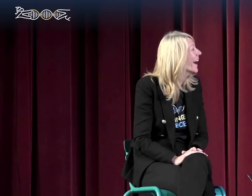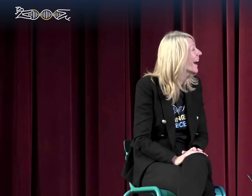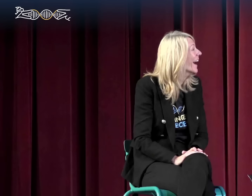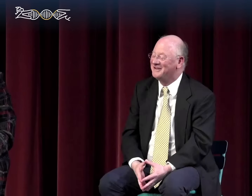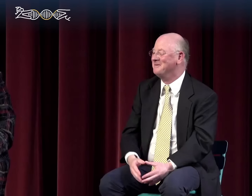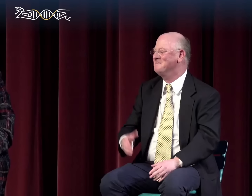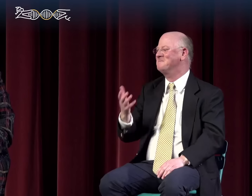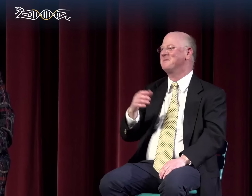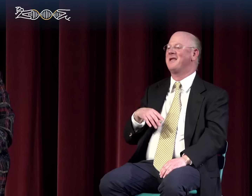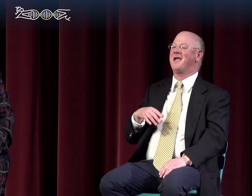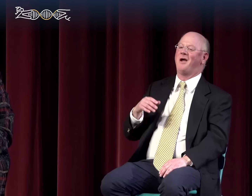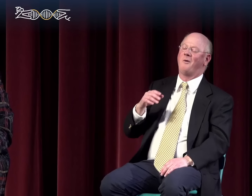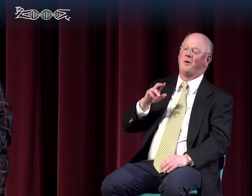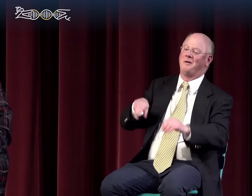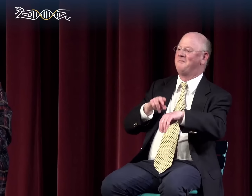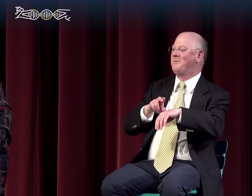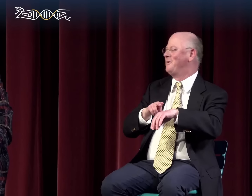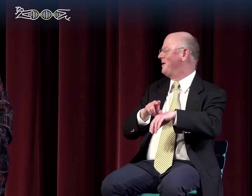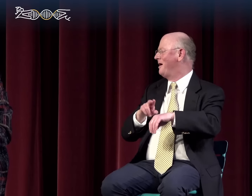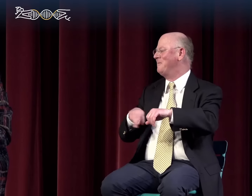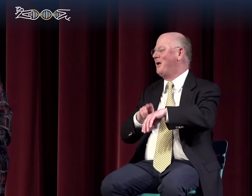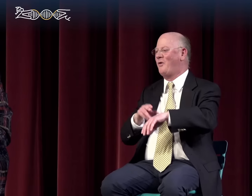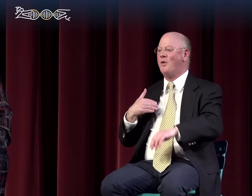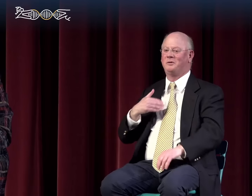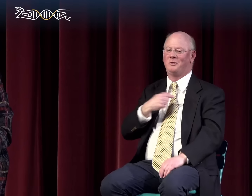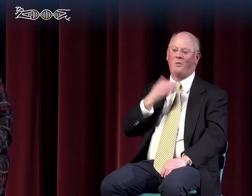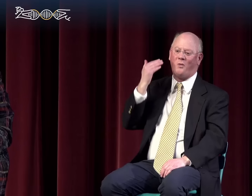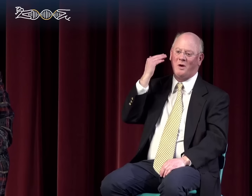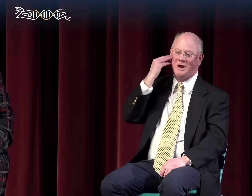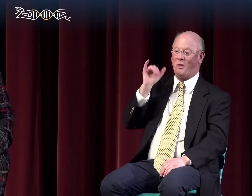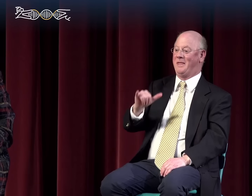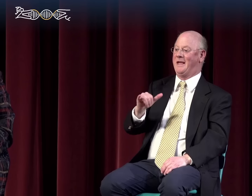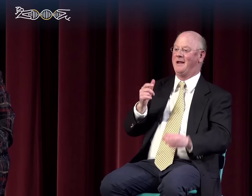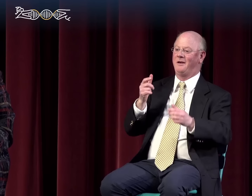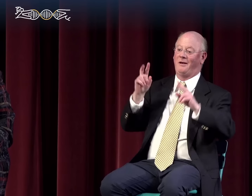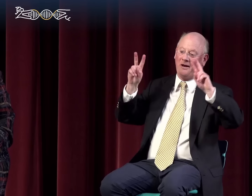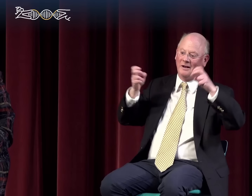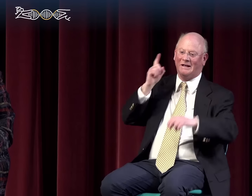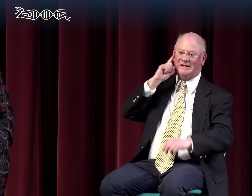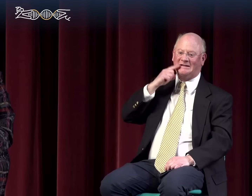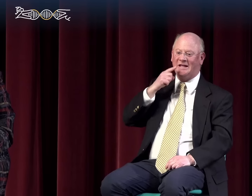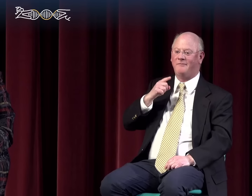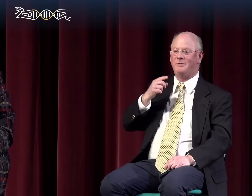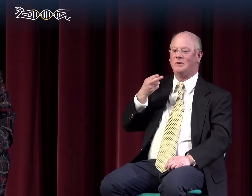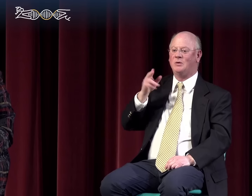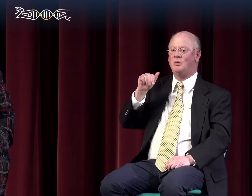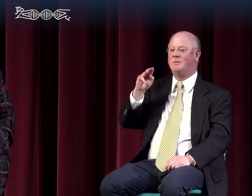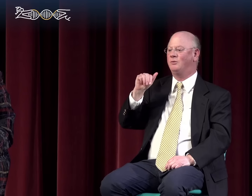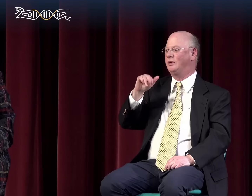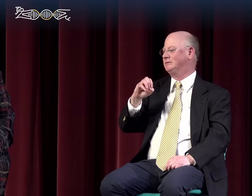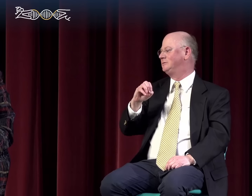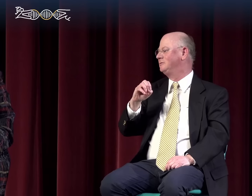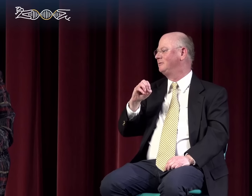Well, of course we know that a Deaf variety of human race